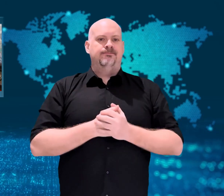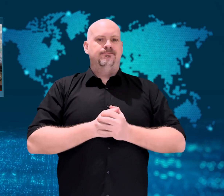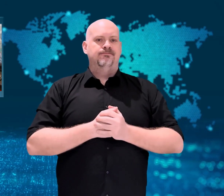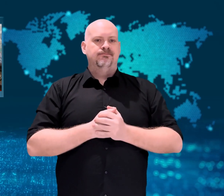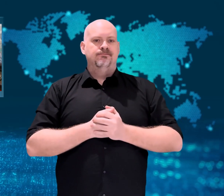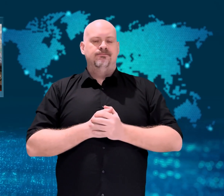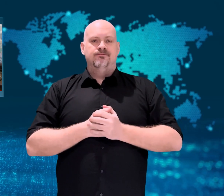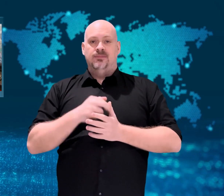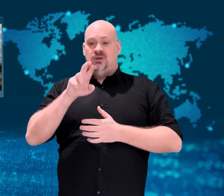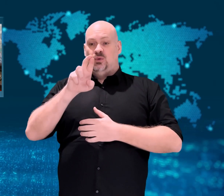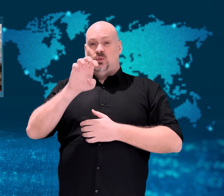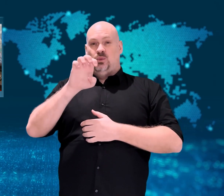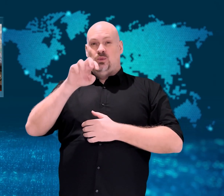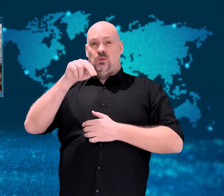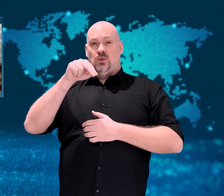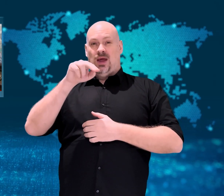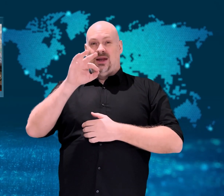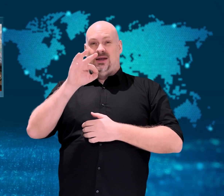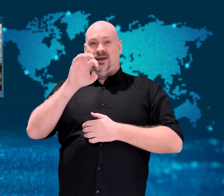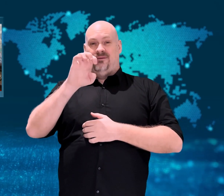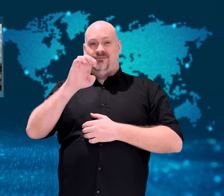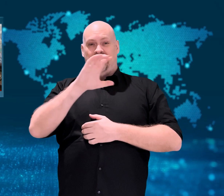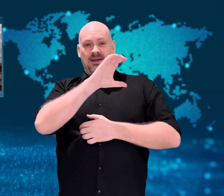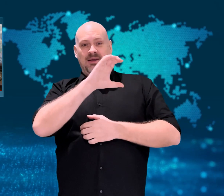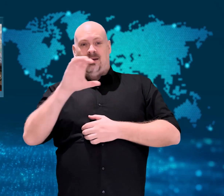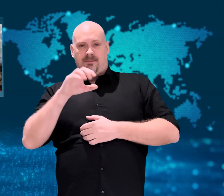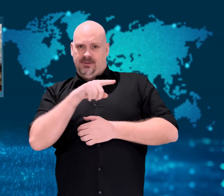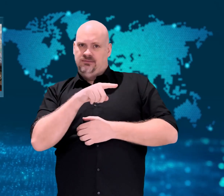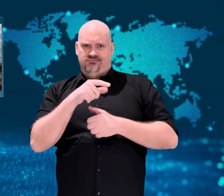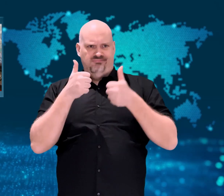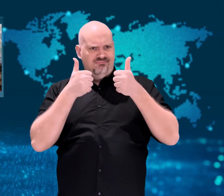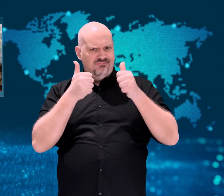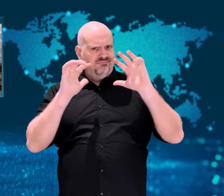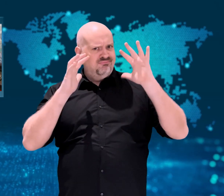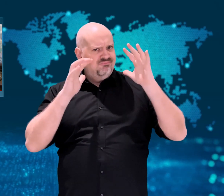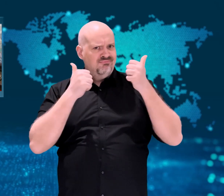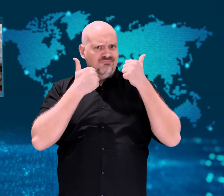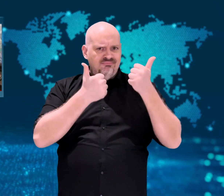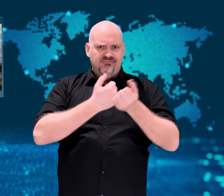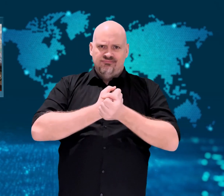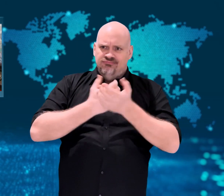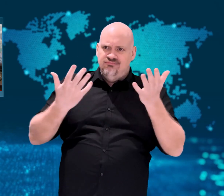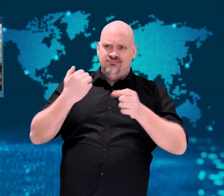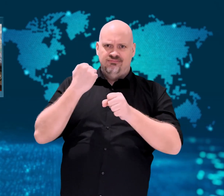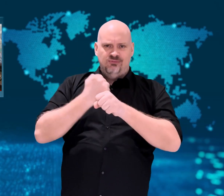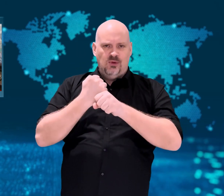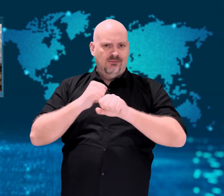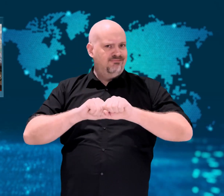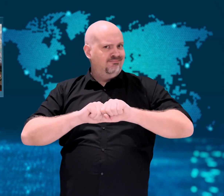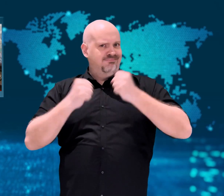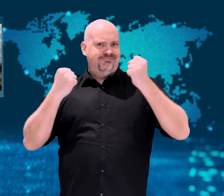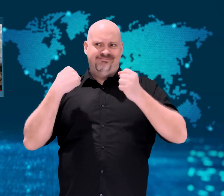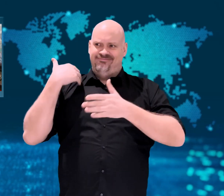Although Renfe is welcoming woman drivers,